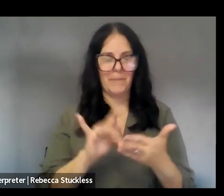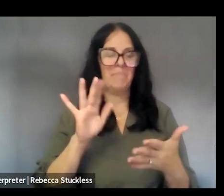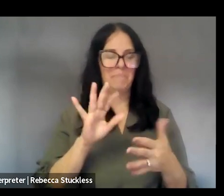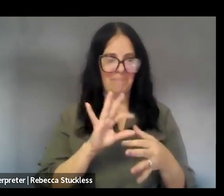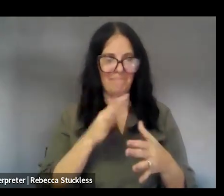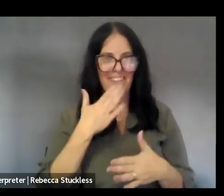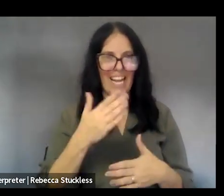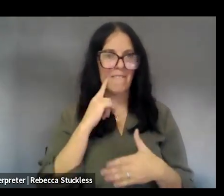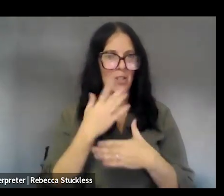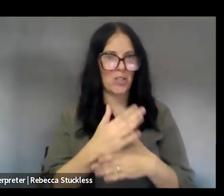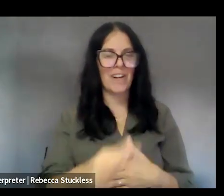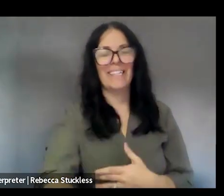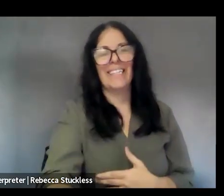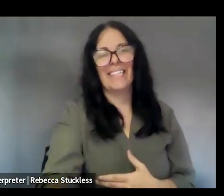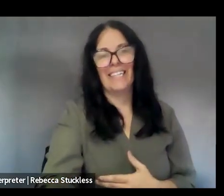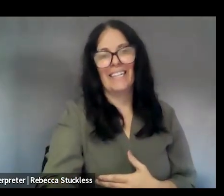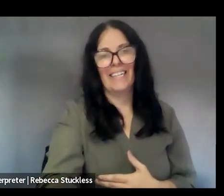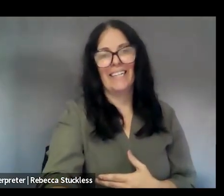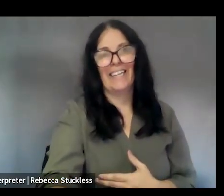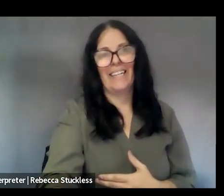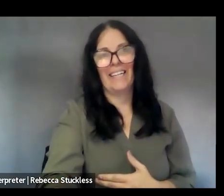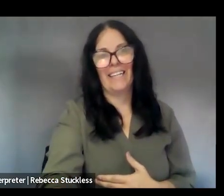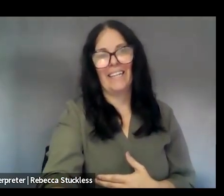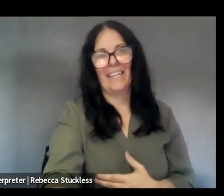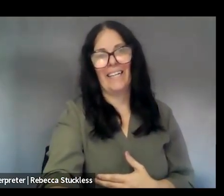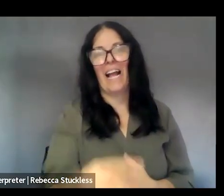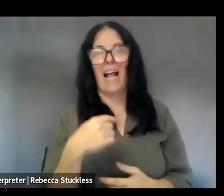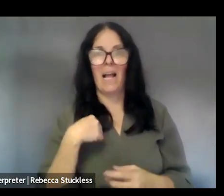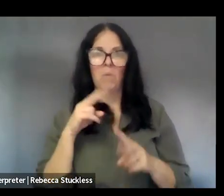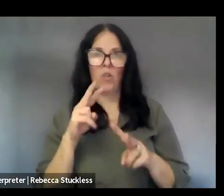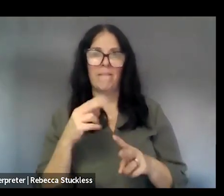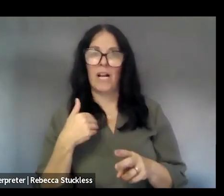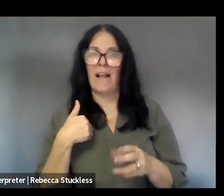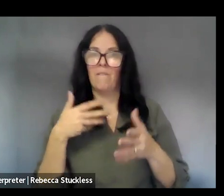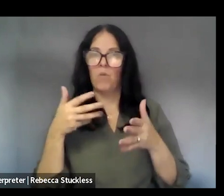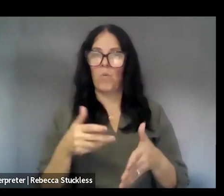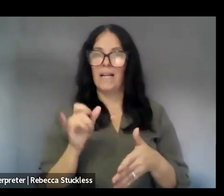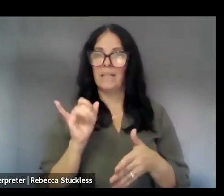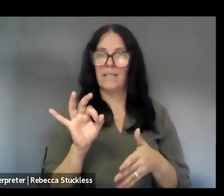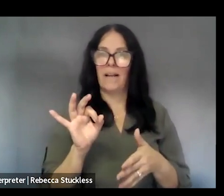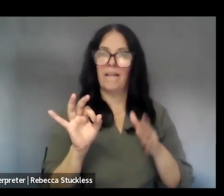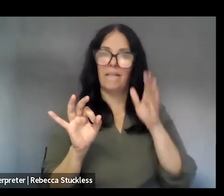I'm looking forward to the rest of this amazing conversation so we're going to